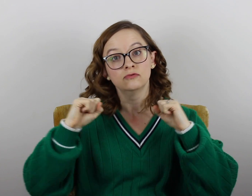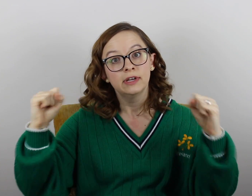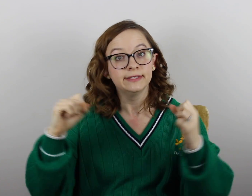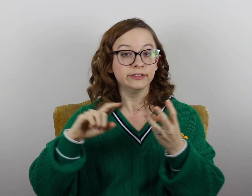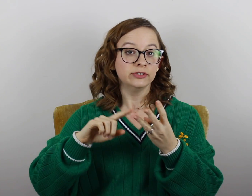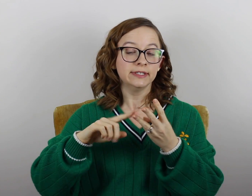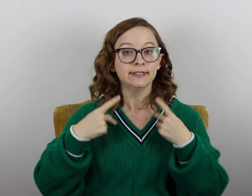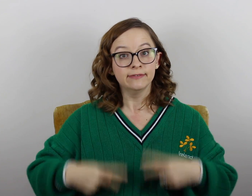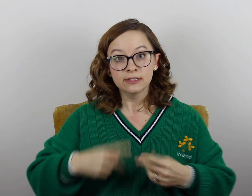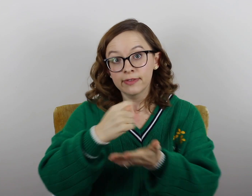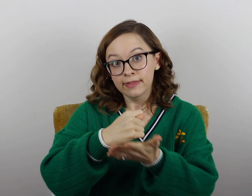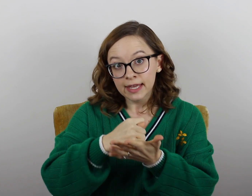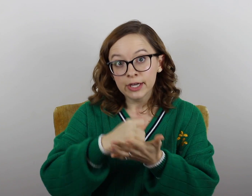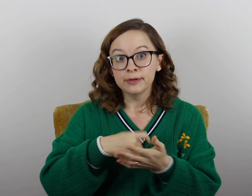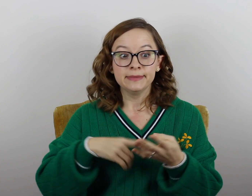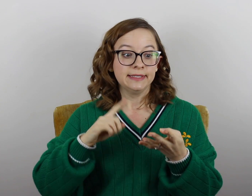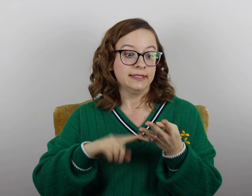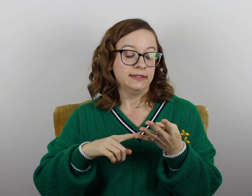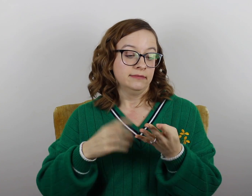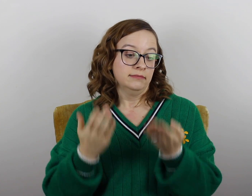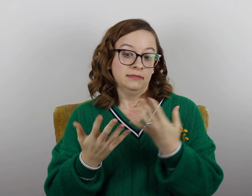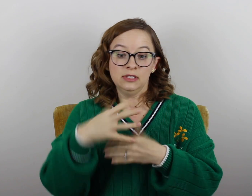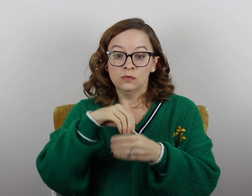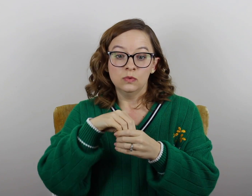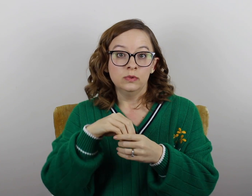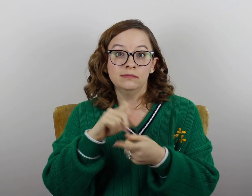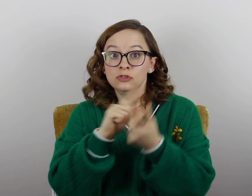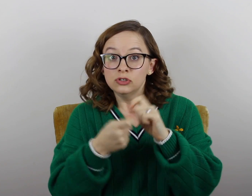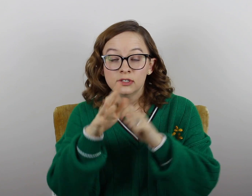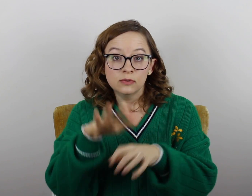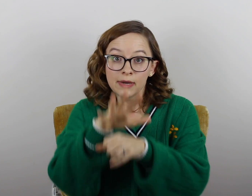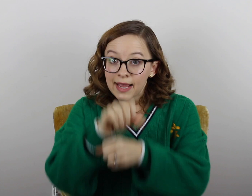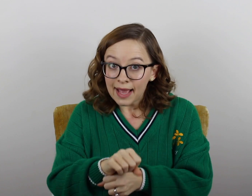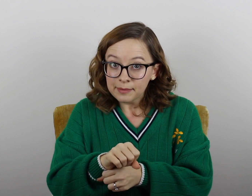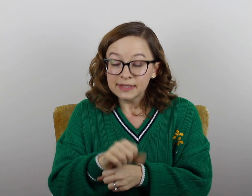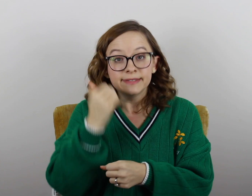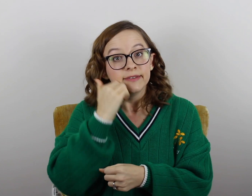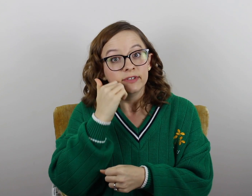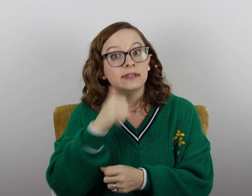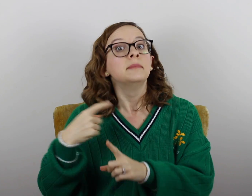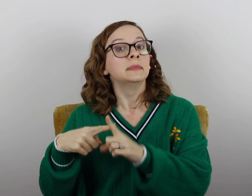medication, stretching, physical therapy, it could include changing your habits